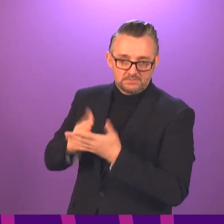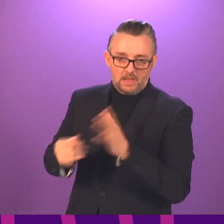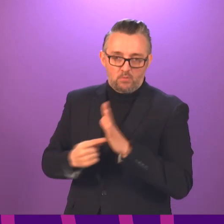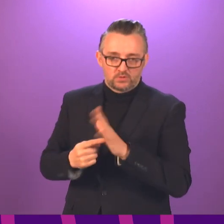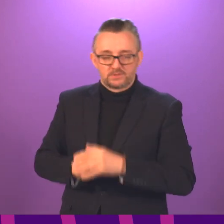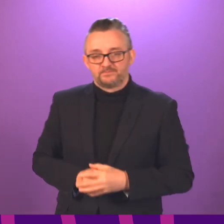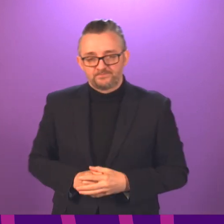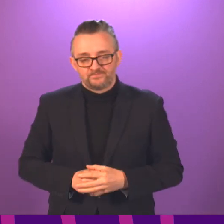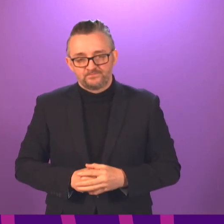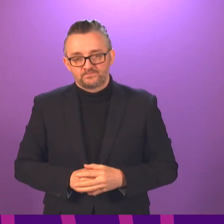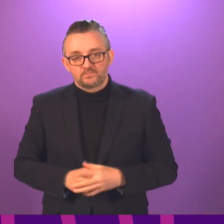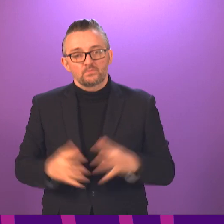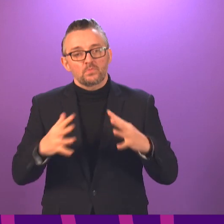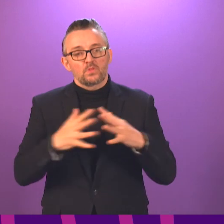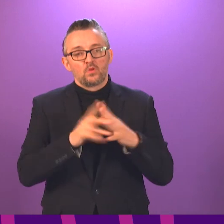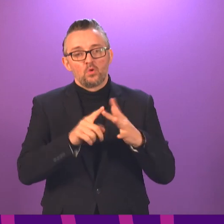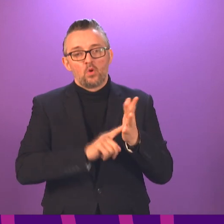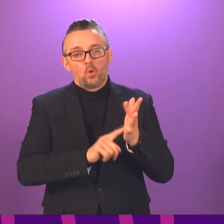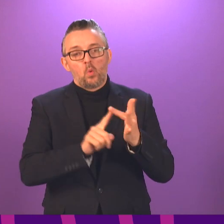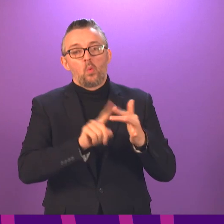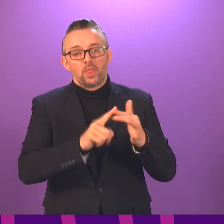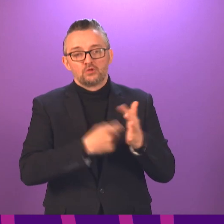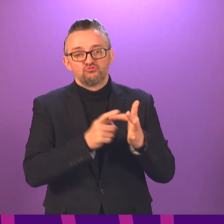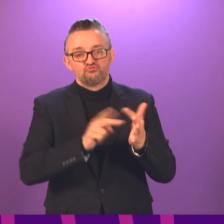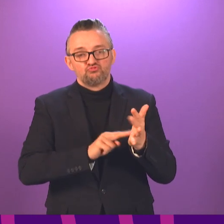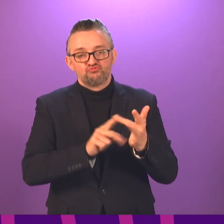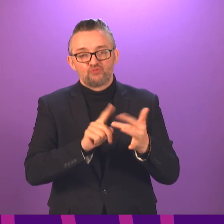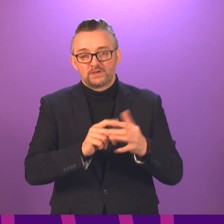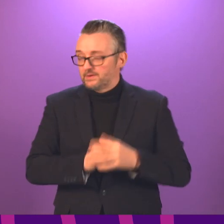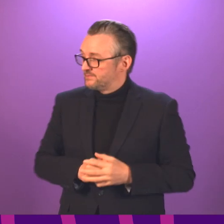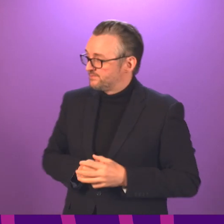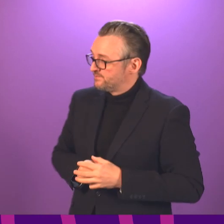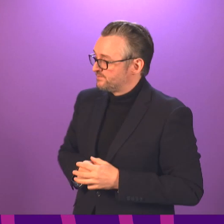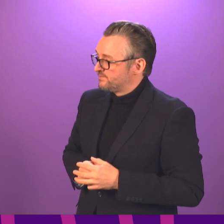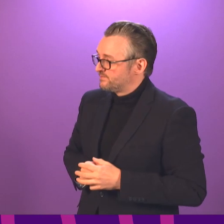Willie Rennie (North East Fife) (LD): I welcome the changes for newborn babies,